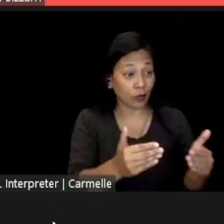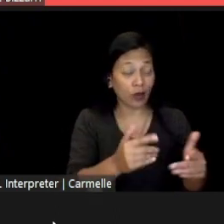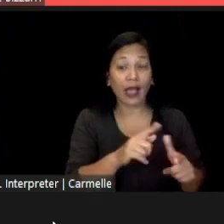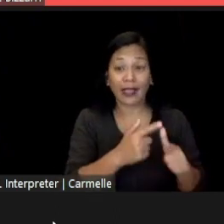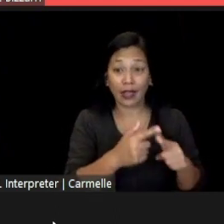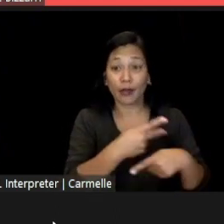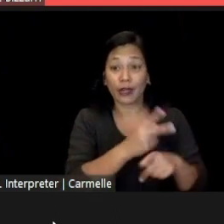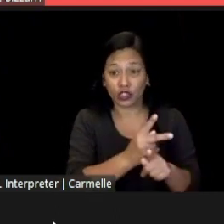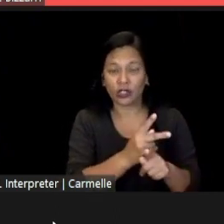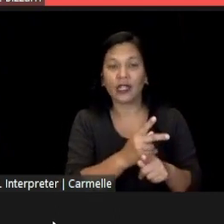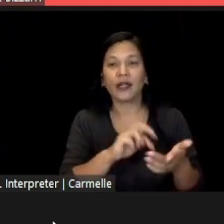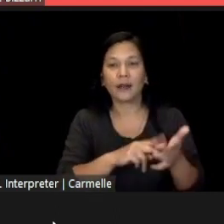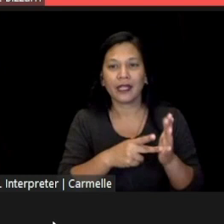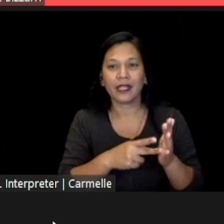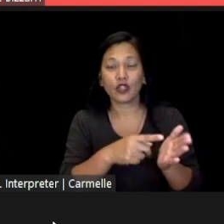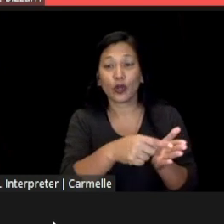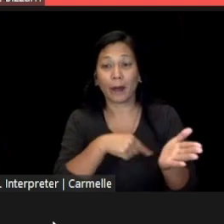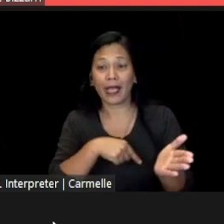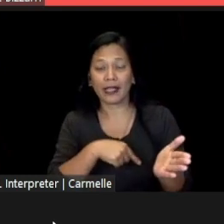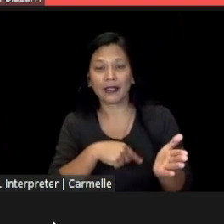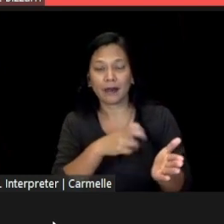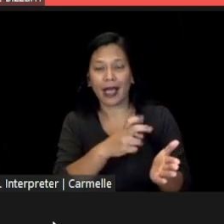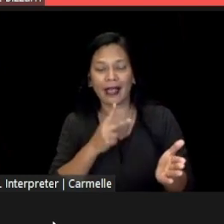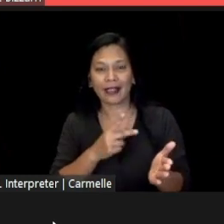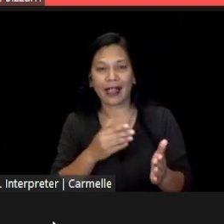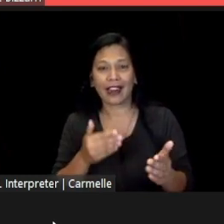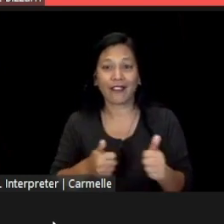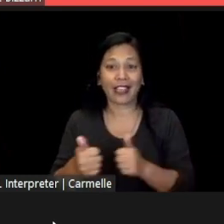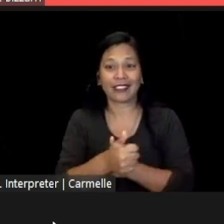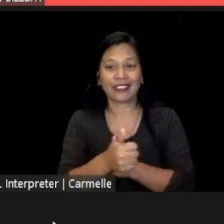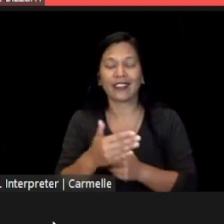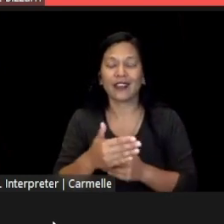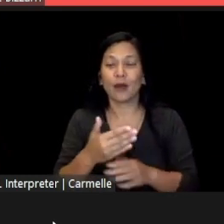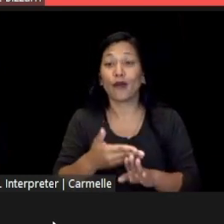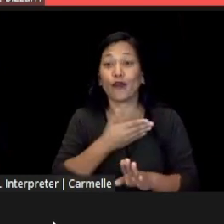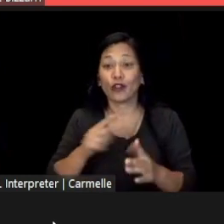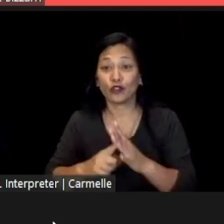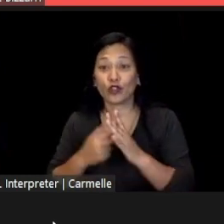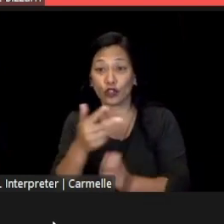you have to pay us back the repayable advance the first day you go to camera. So that's a good news story.